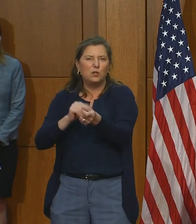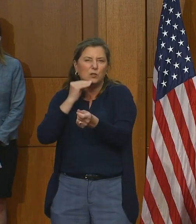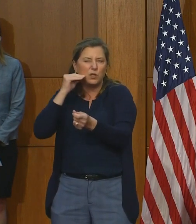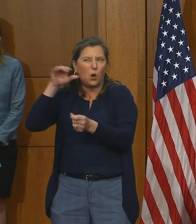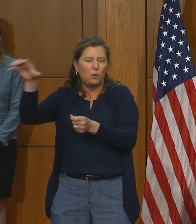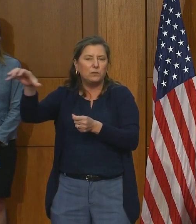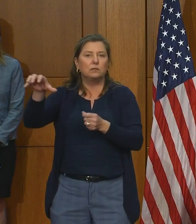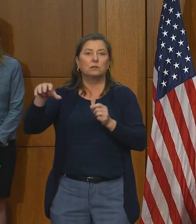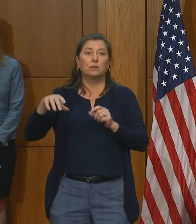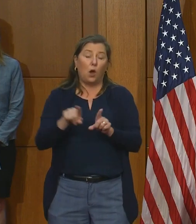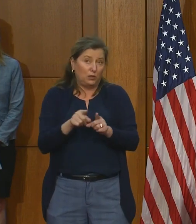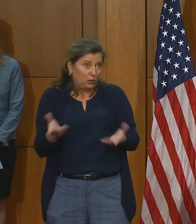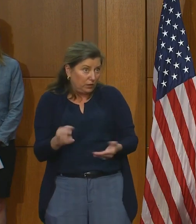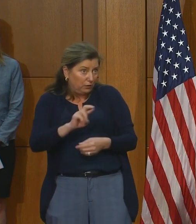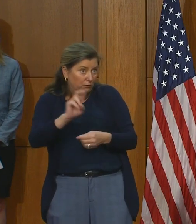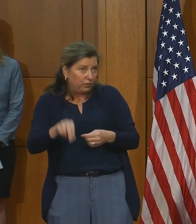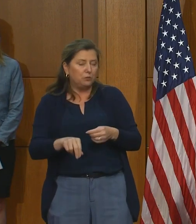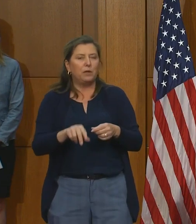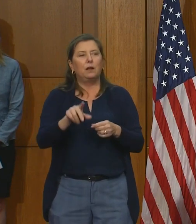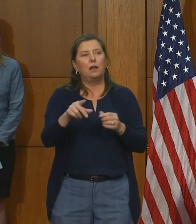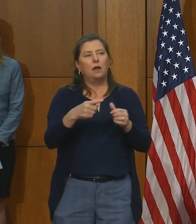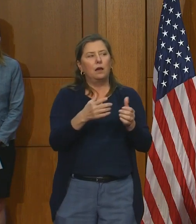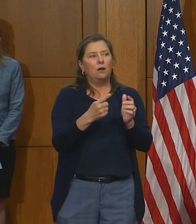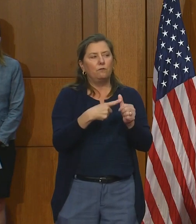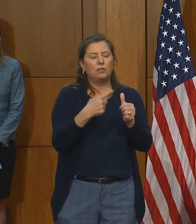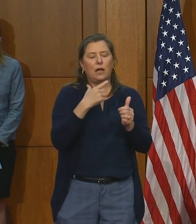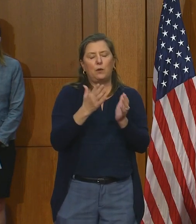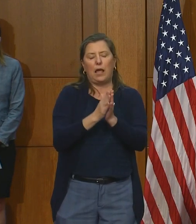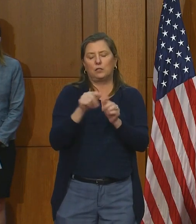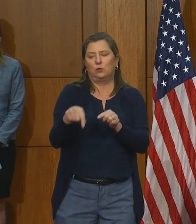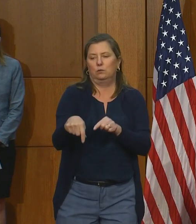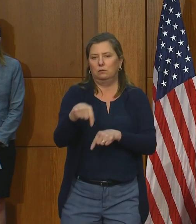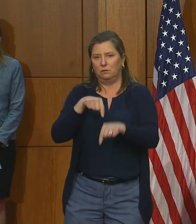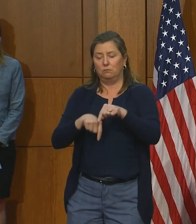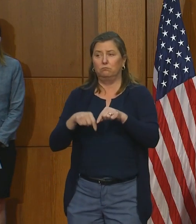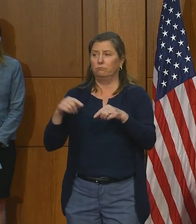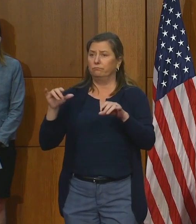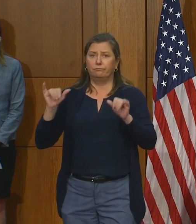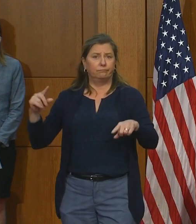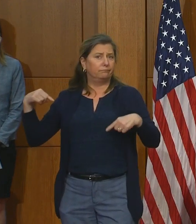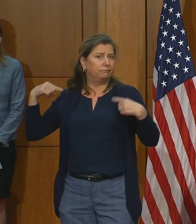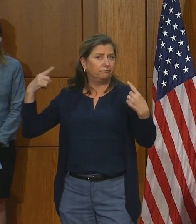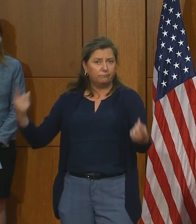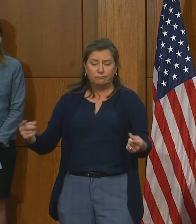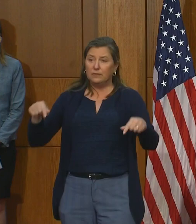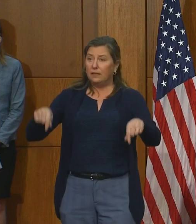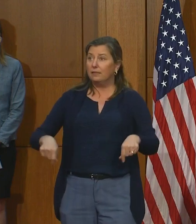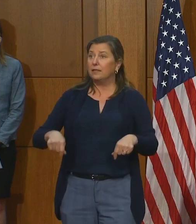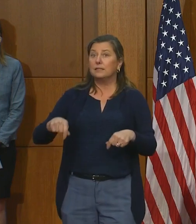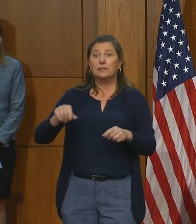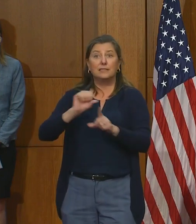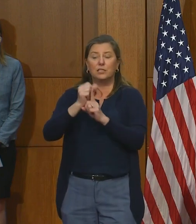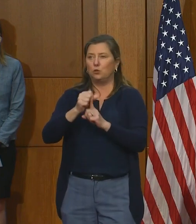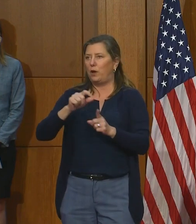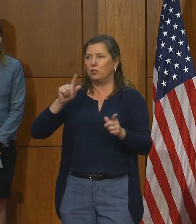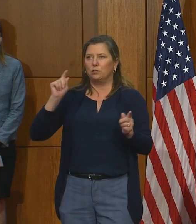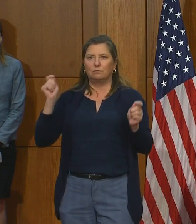WELL AS A COUPLE NURSING HOMES AND THEN. AND THEN HERE IN RICHMOND JACKIE I WOULD ANSWER YOUR QUESTION TO LET'S STEP